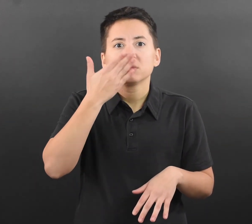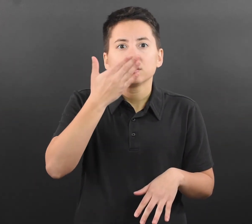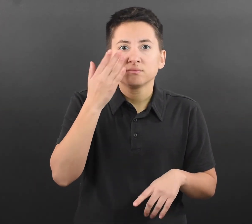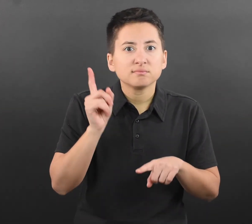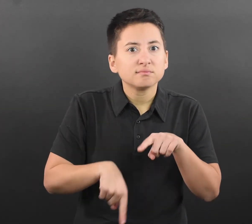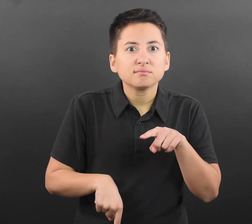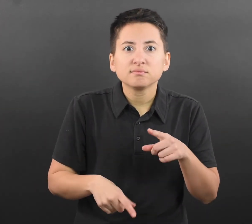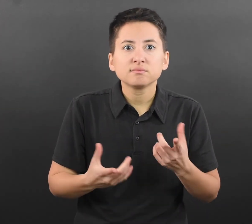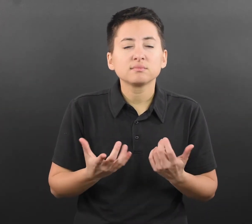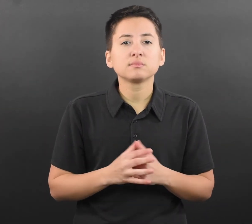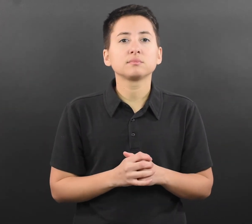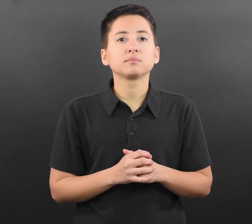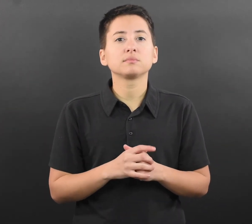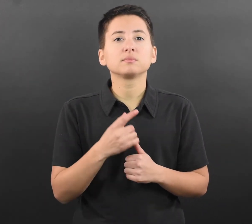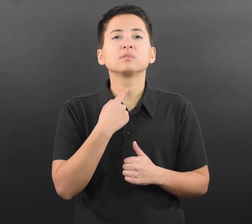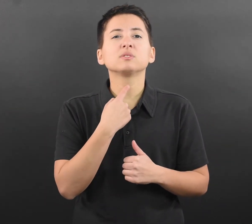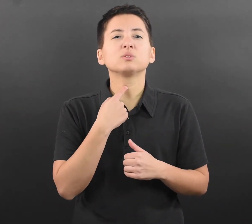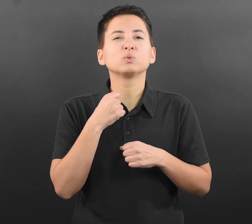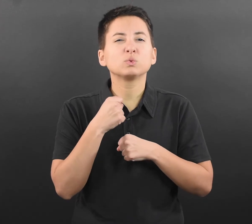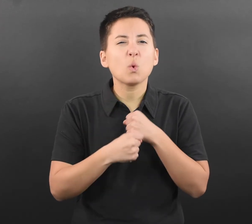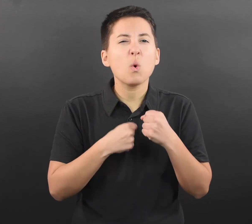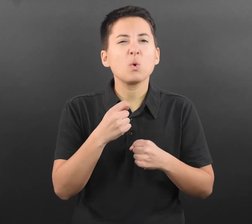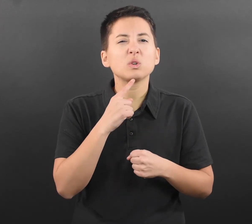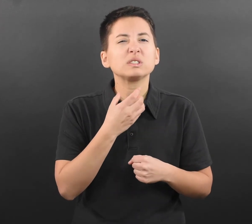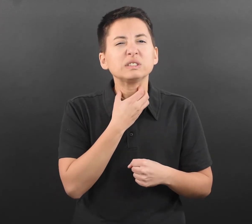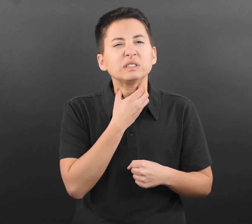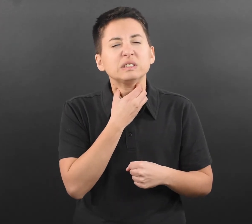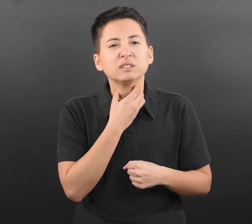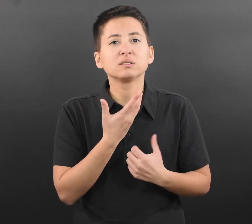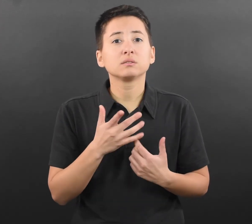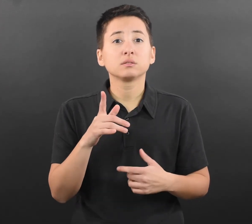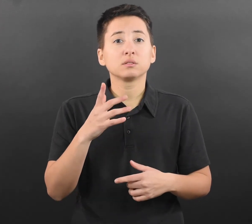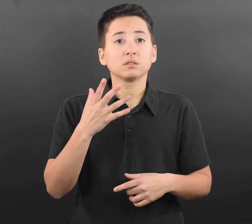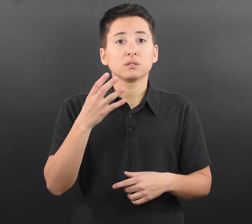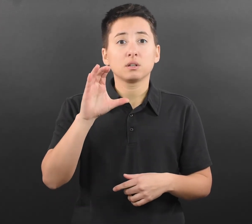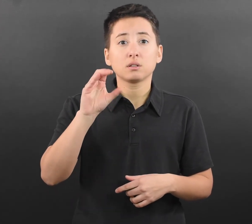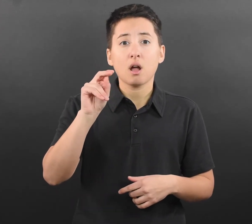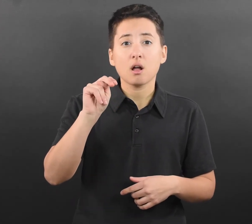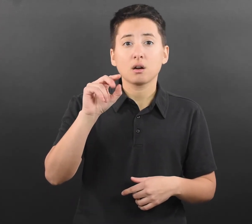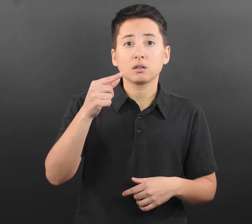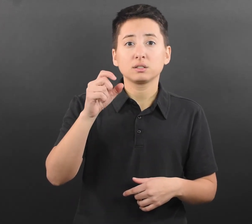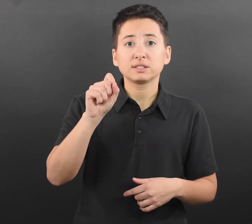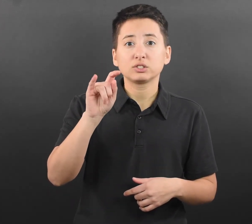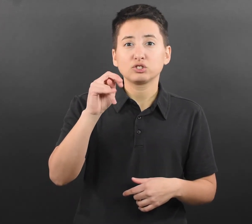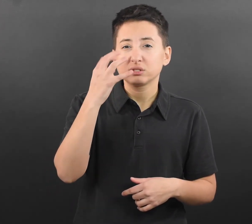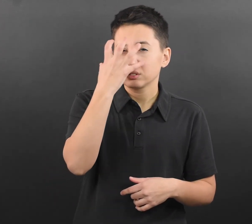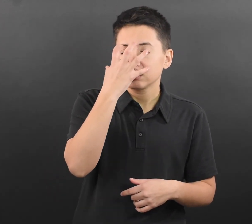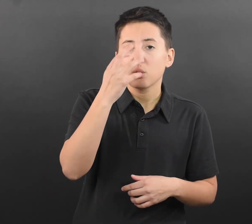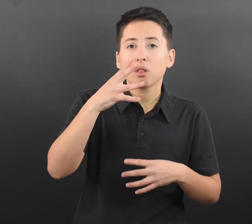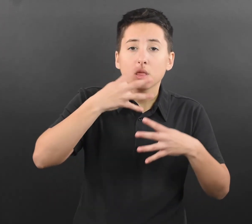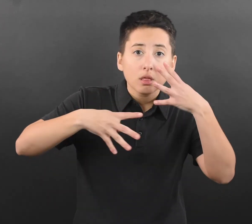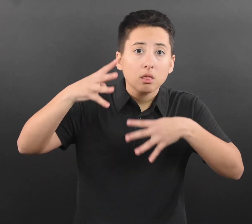• ▪ Sore throat • ▪ Congestion or runny nose